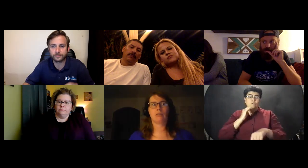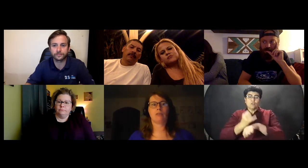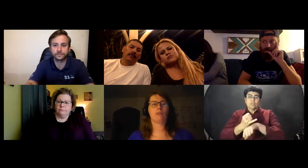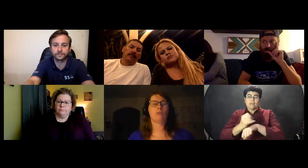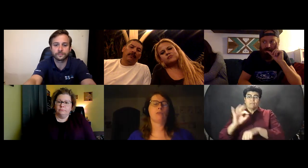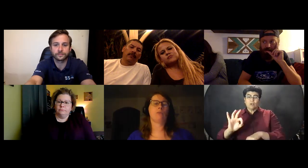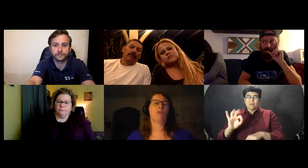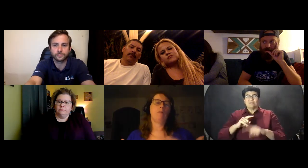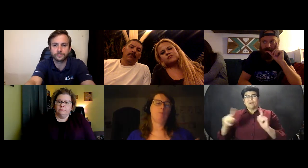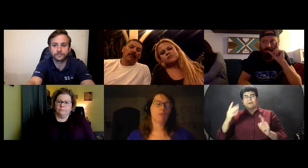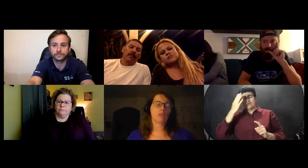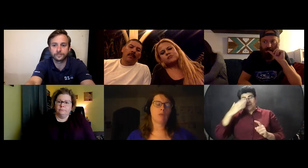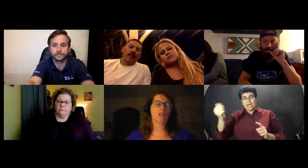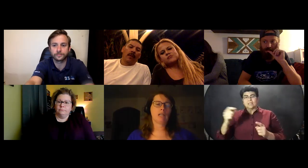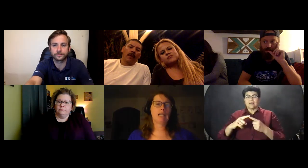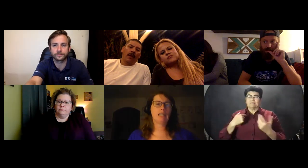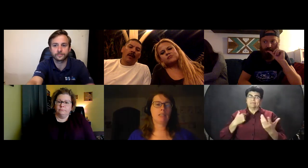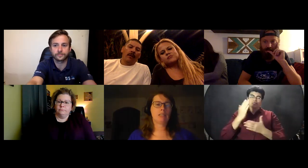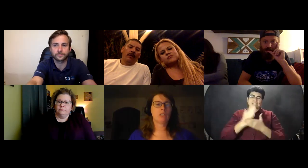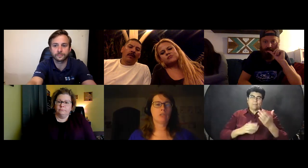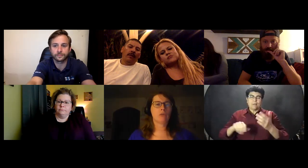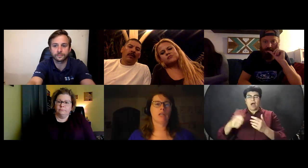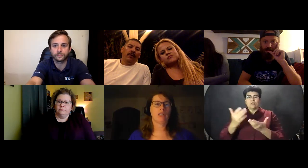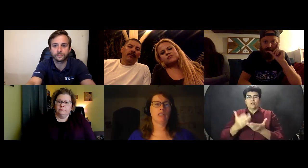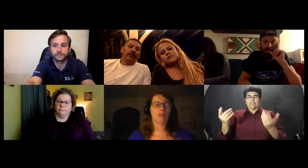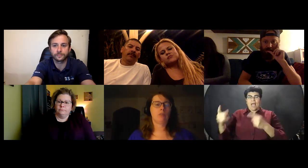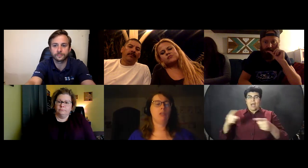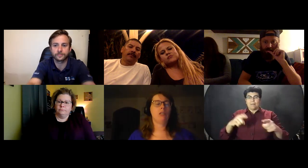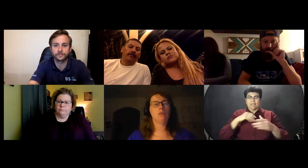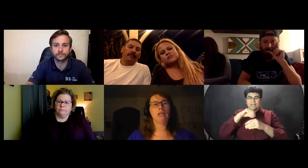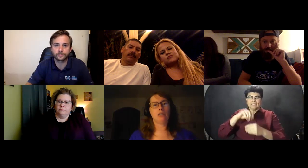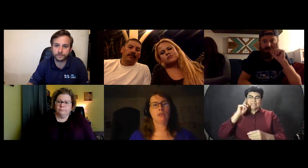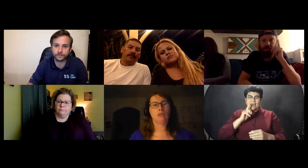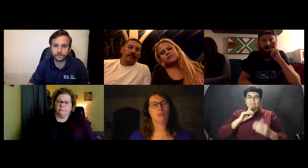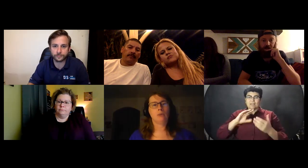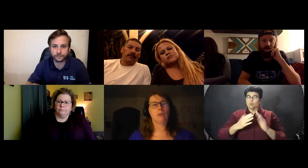due to some underlying things that were still going on in the deaf community we